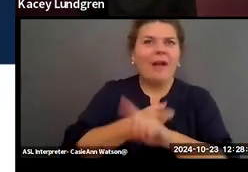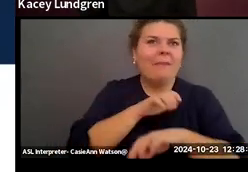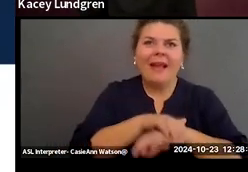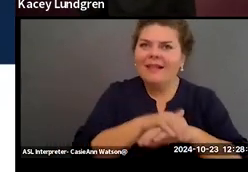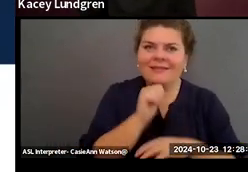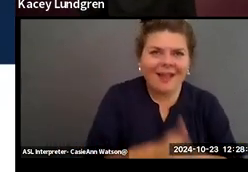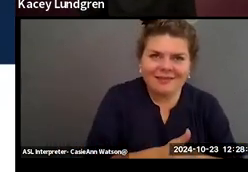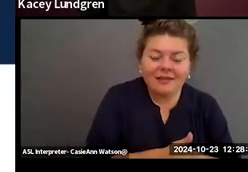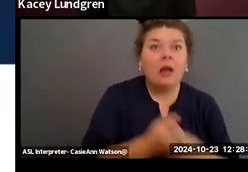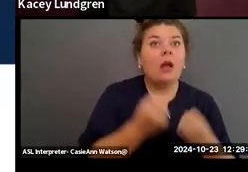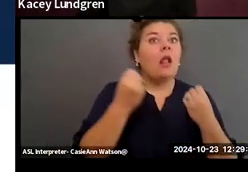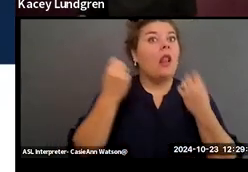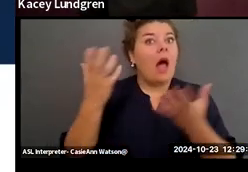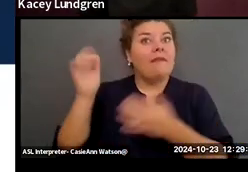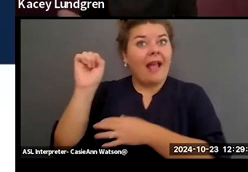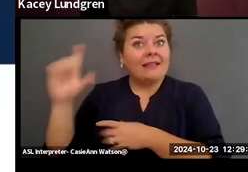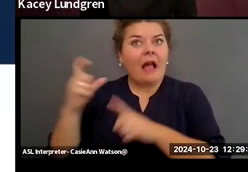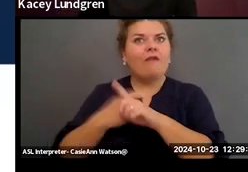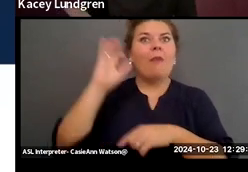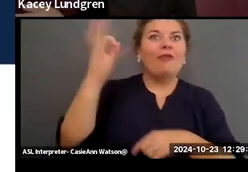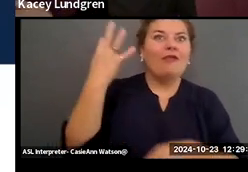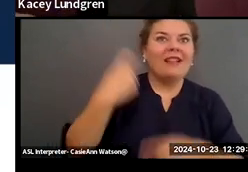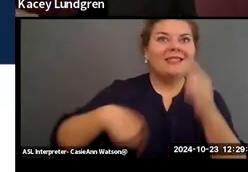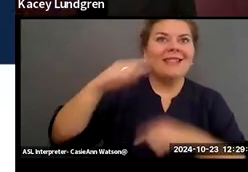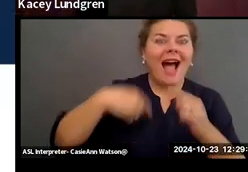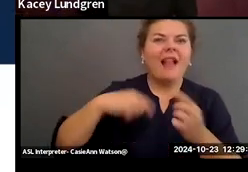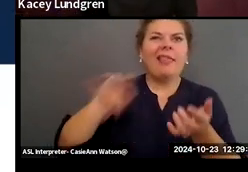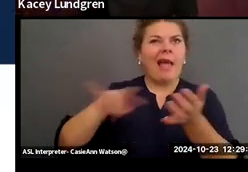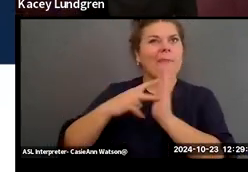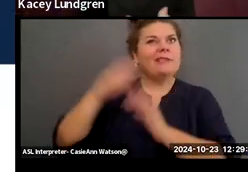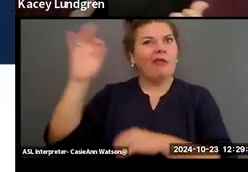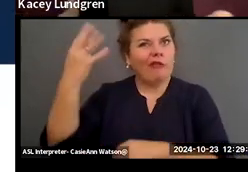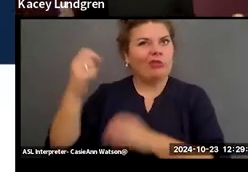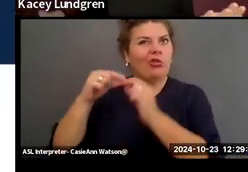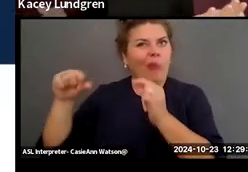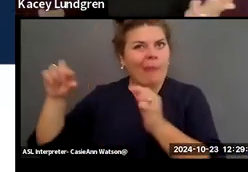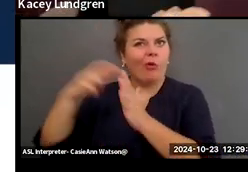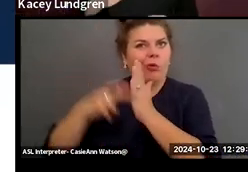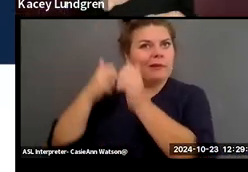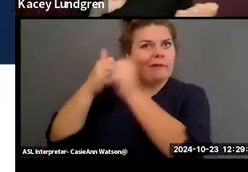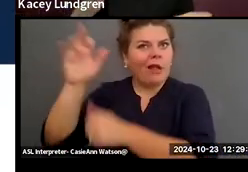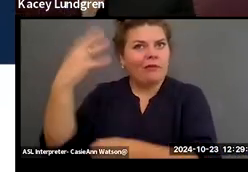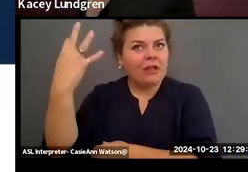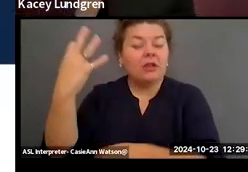Much of ASL was based on French Sign Language and therefore French grammar. But after that language mixing happened